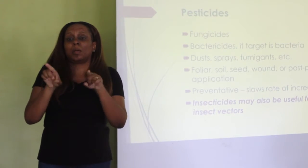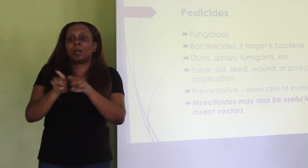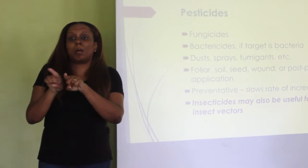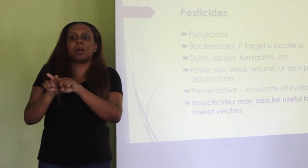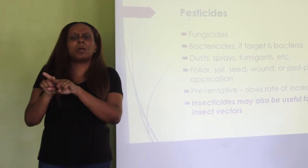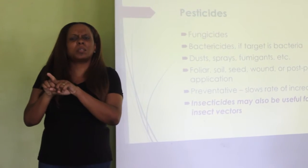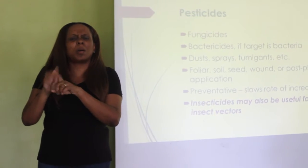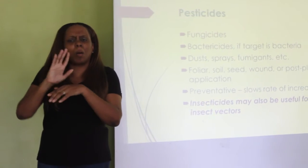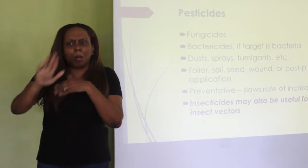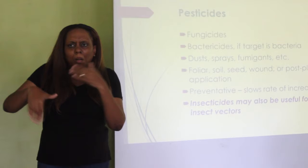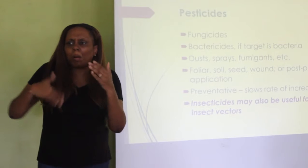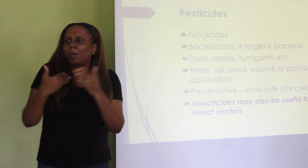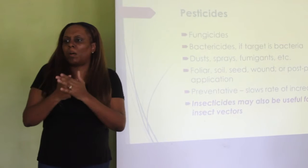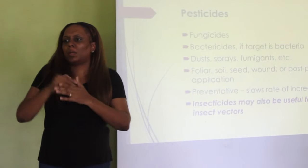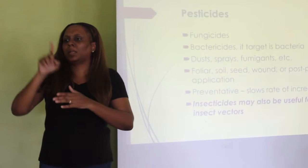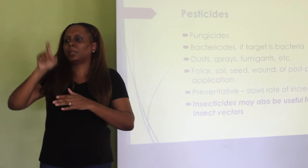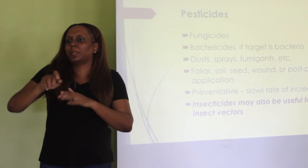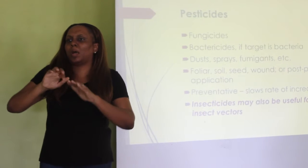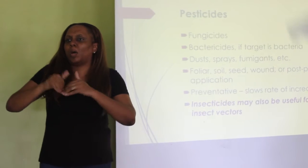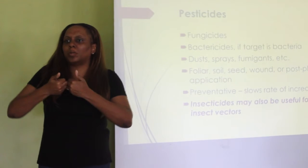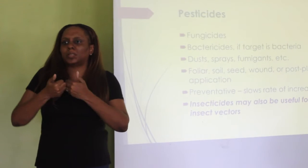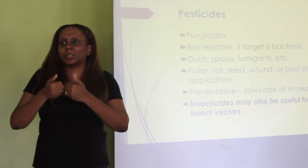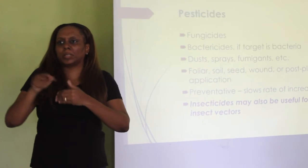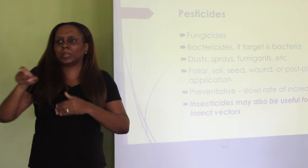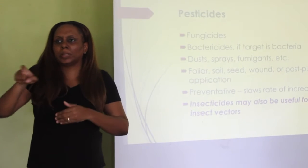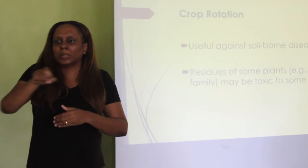and most of them you will have to like drink this all you have to throw into the soil